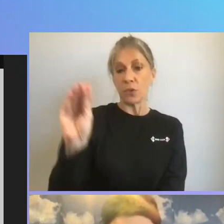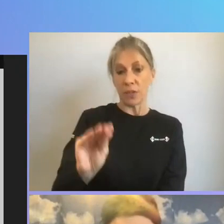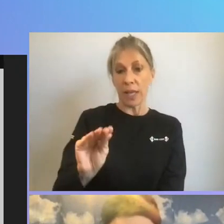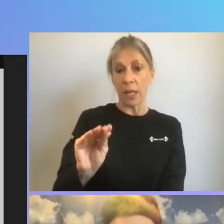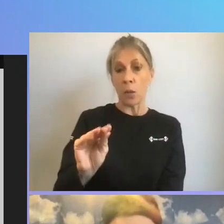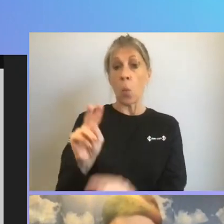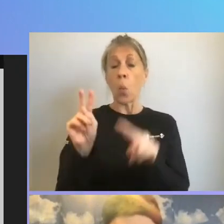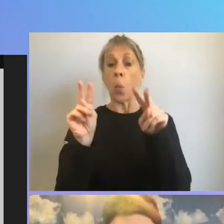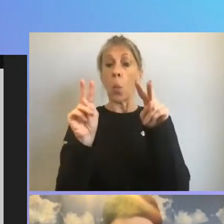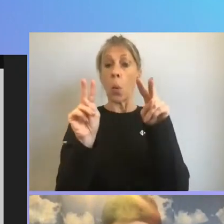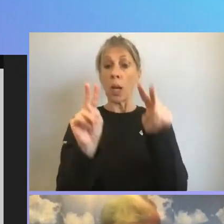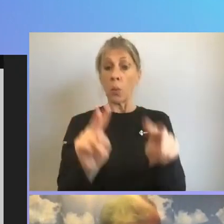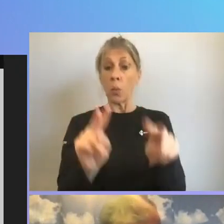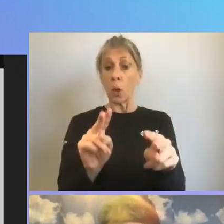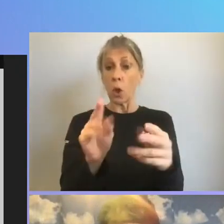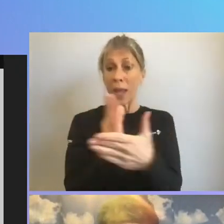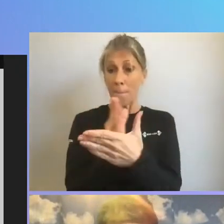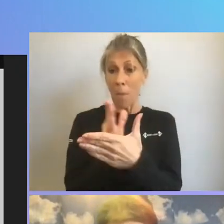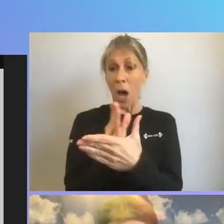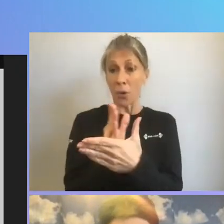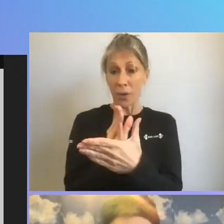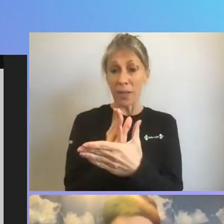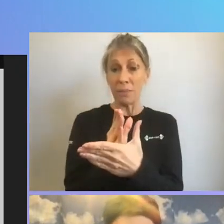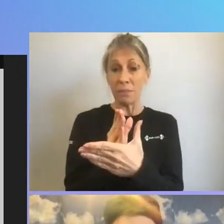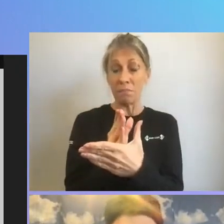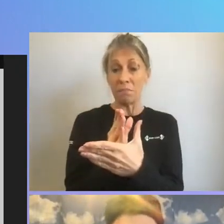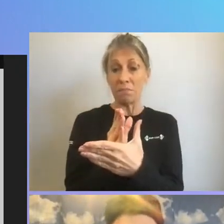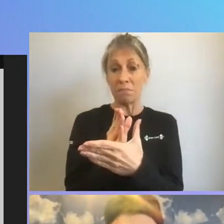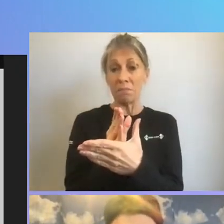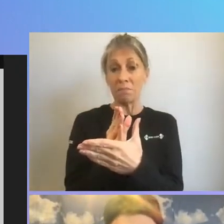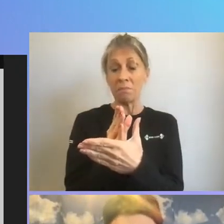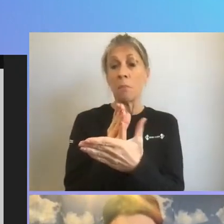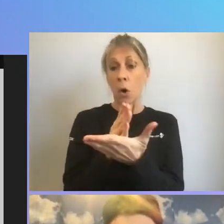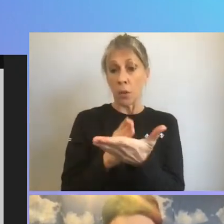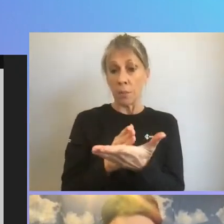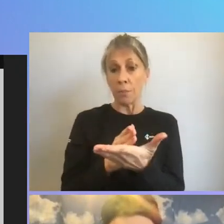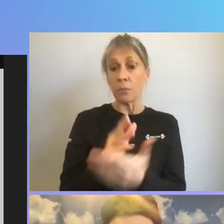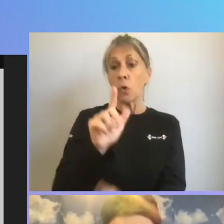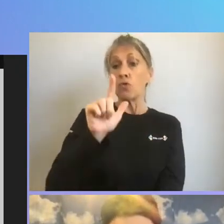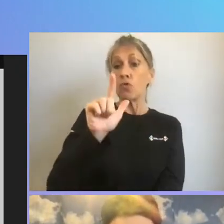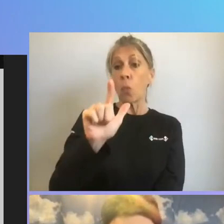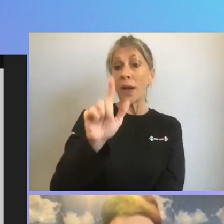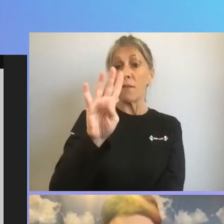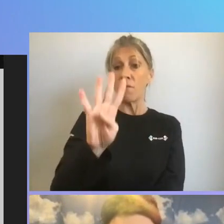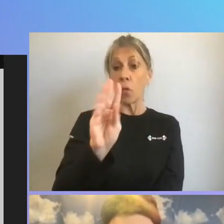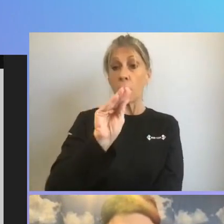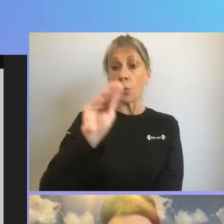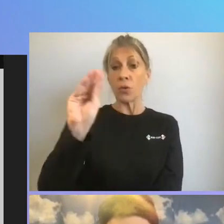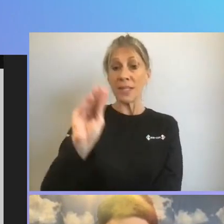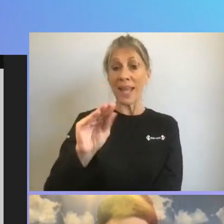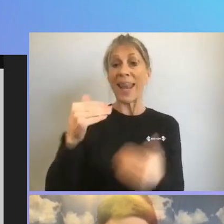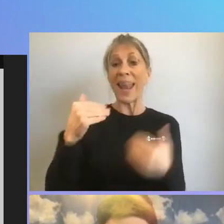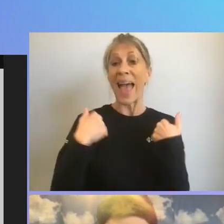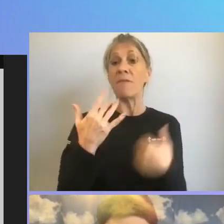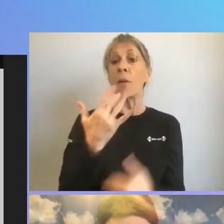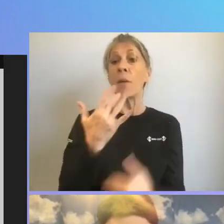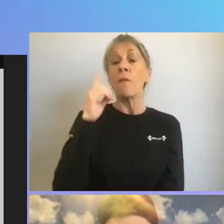moderate portion. 24% have a